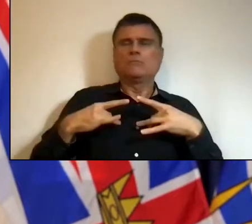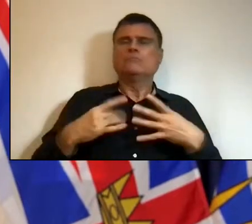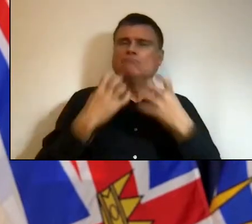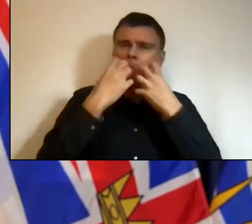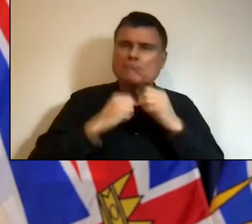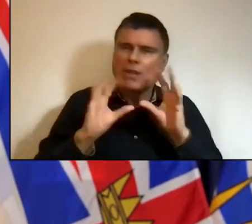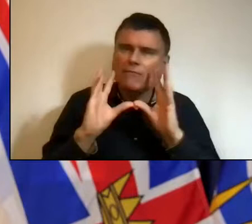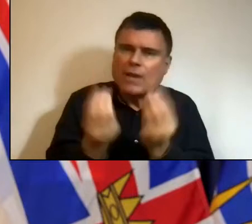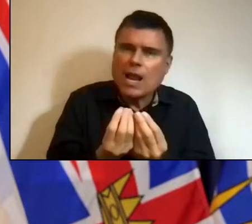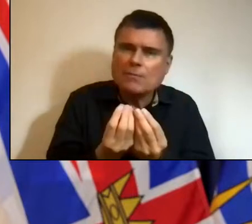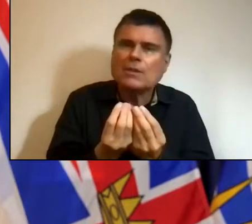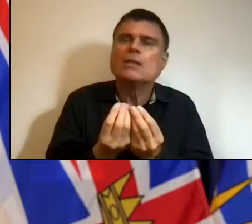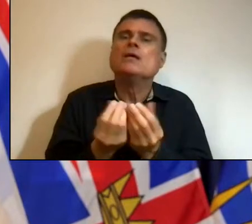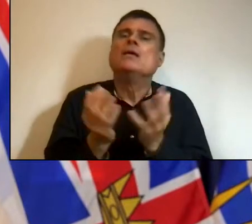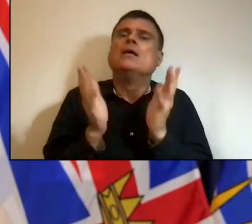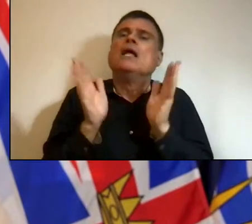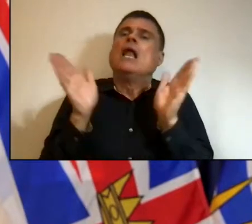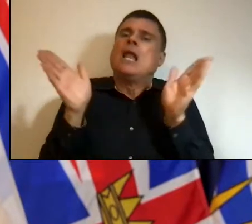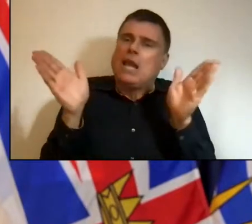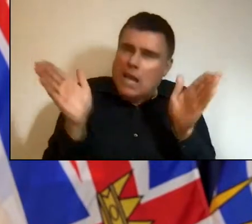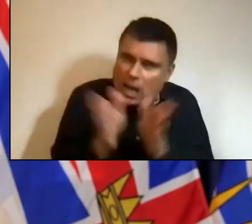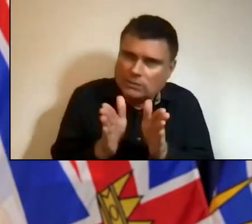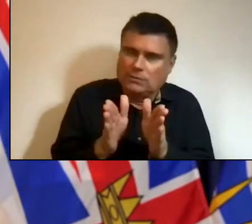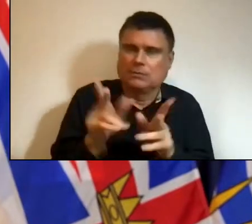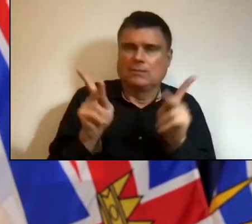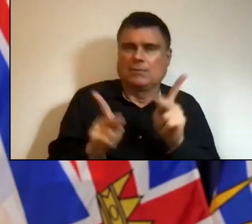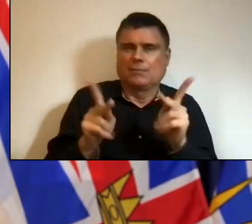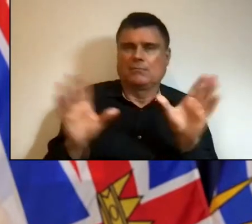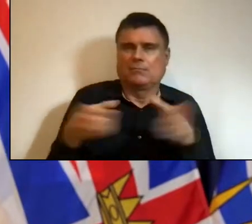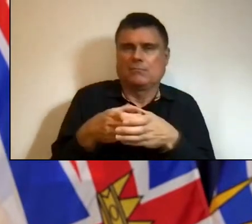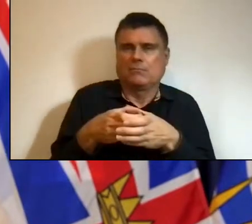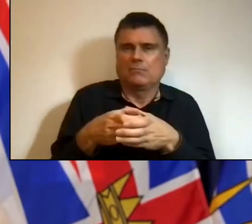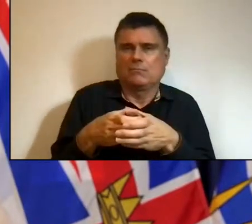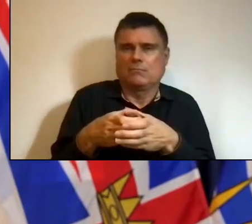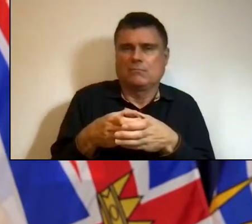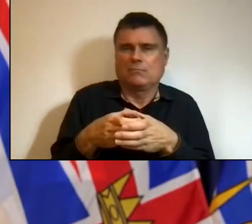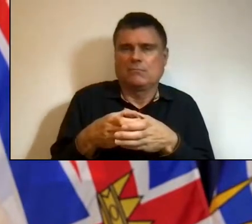necessary. It has to be done,